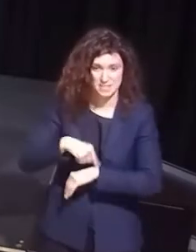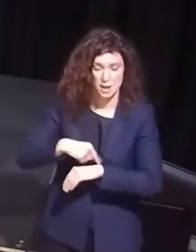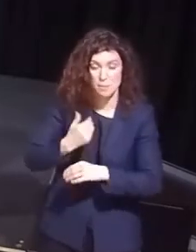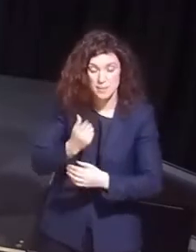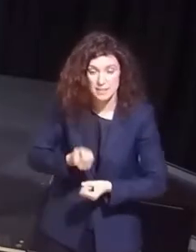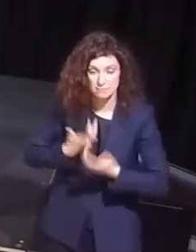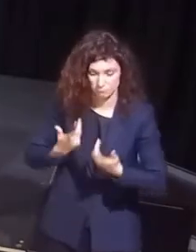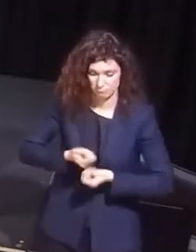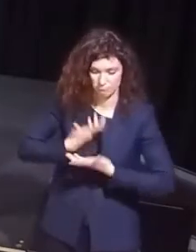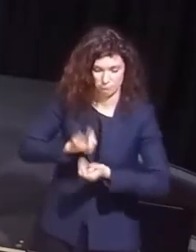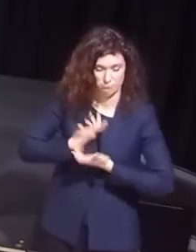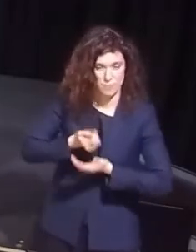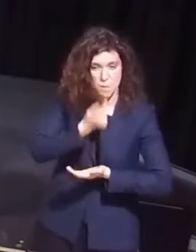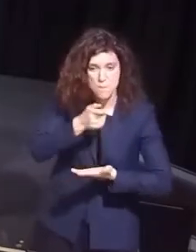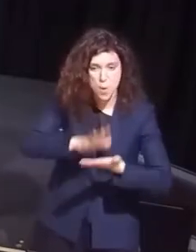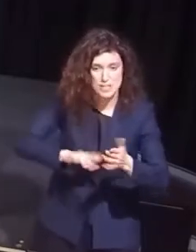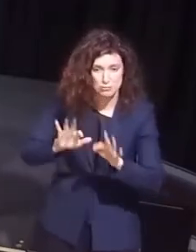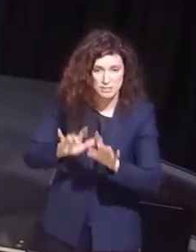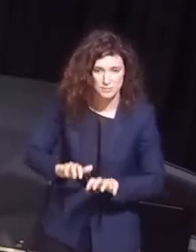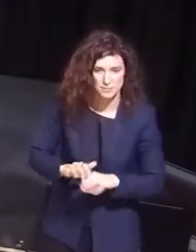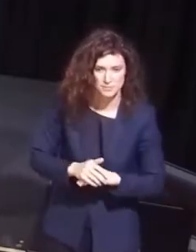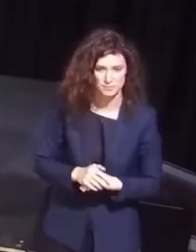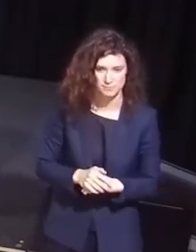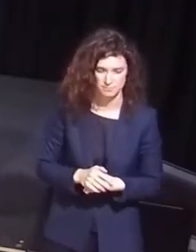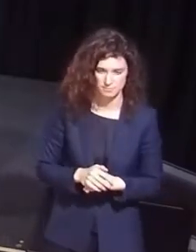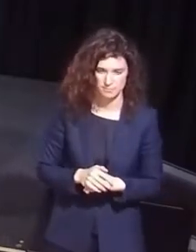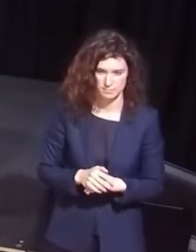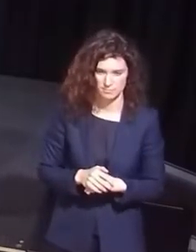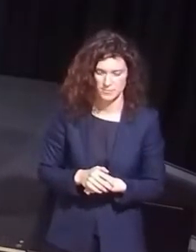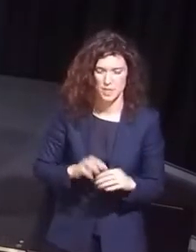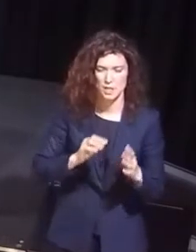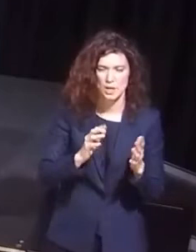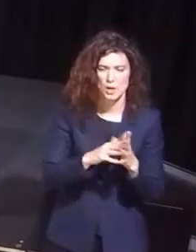Joy Wakefield's Sequal 25 Years booklet details many more life stories.